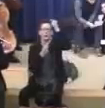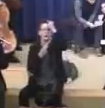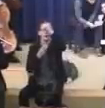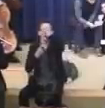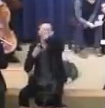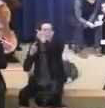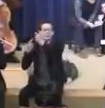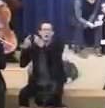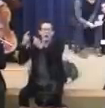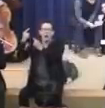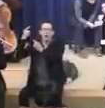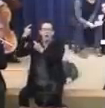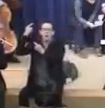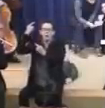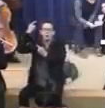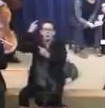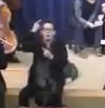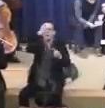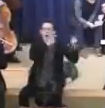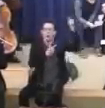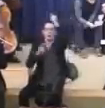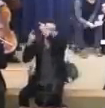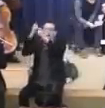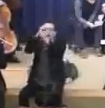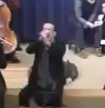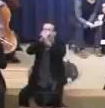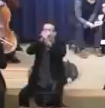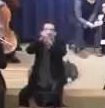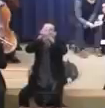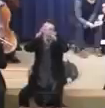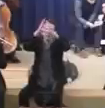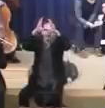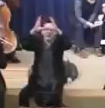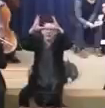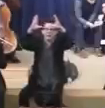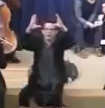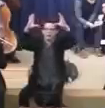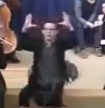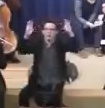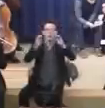[Touch Me] Where I go, when I go there,